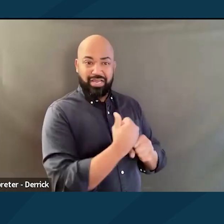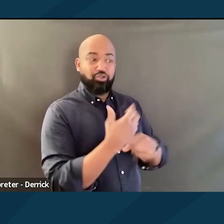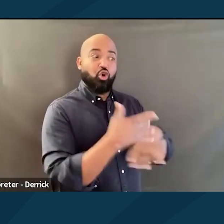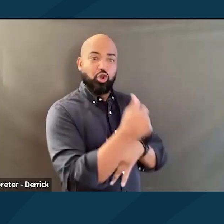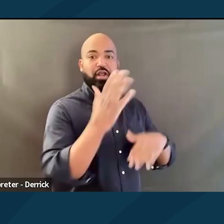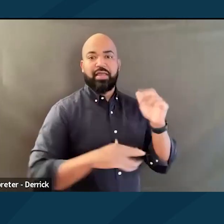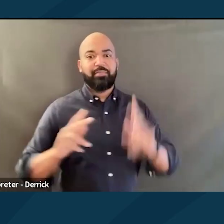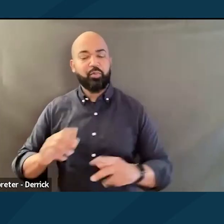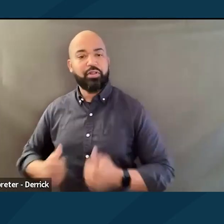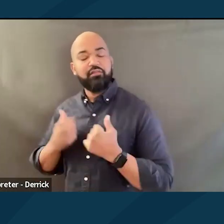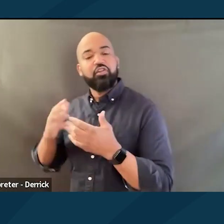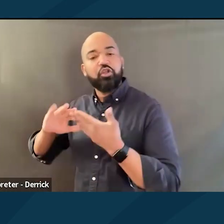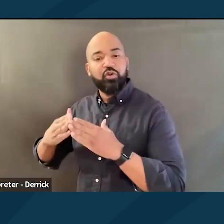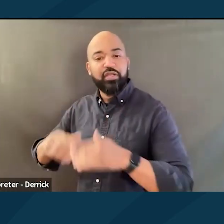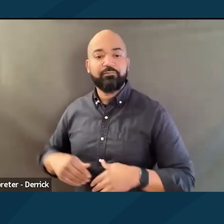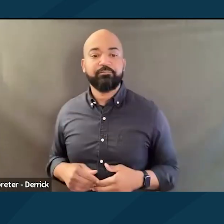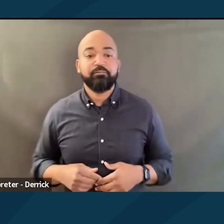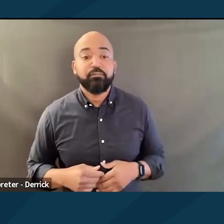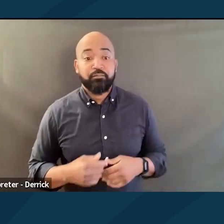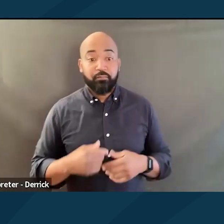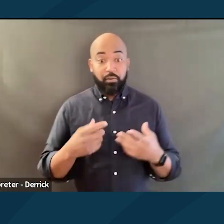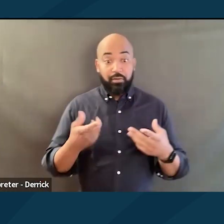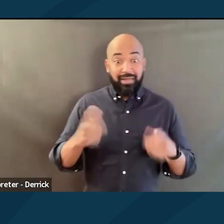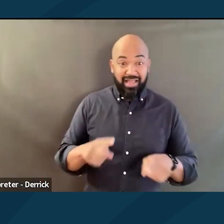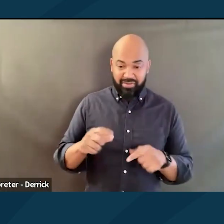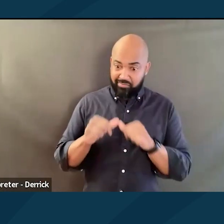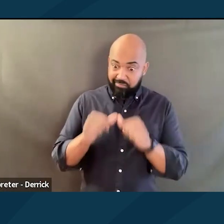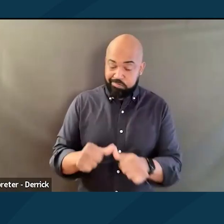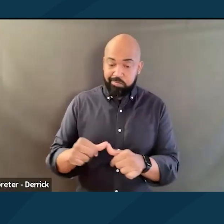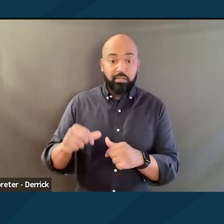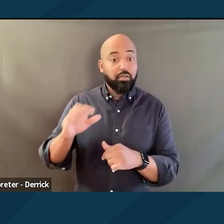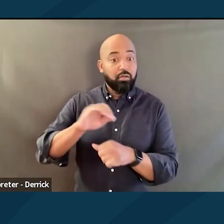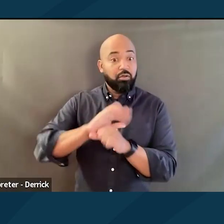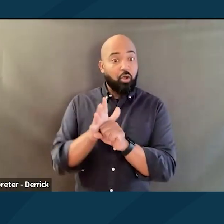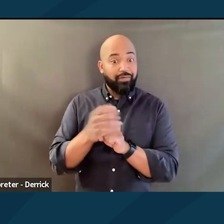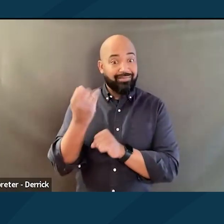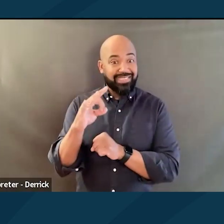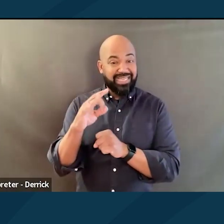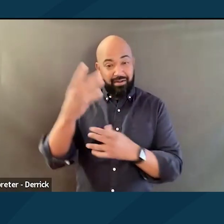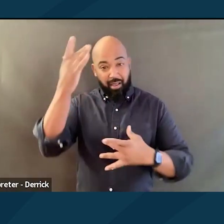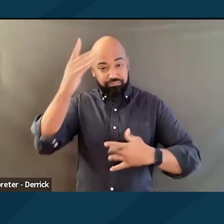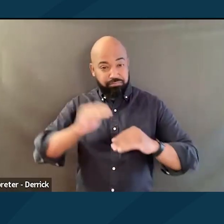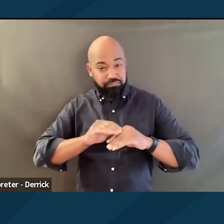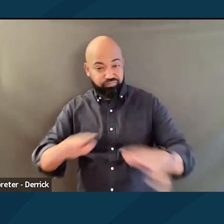During the height of the now ongoing COVID‑19 pandemic, deaths of people living in nursing